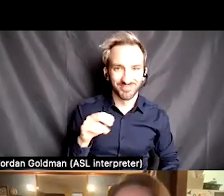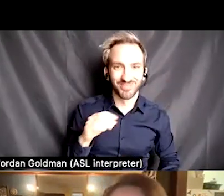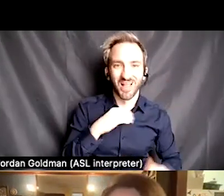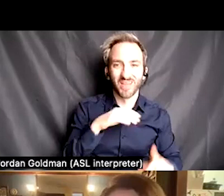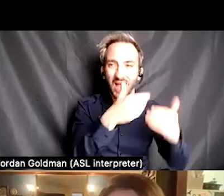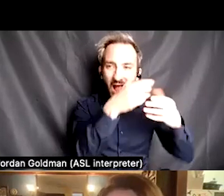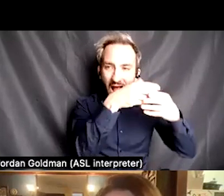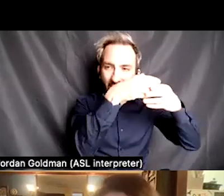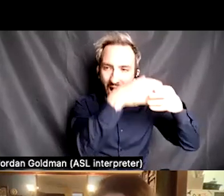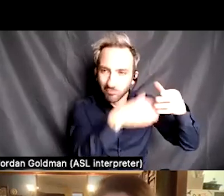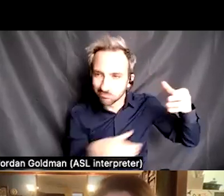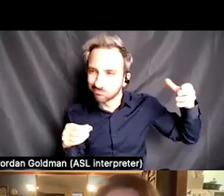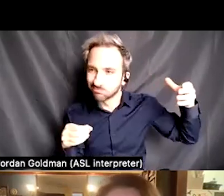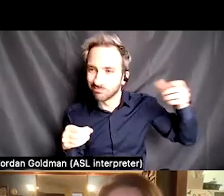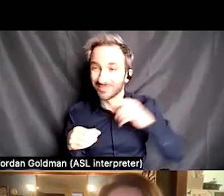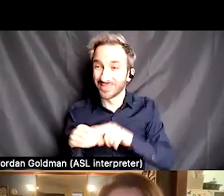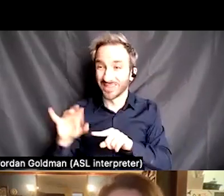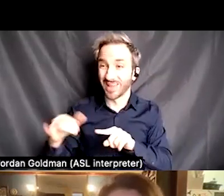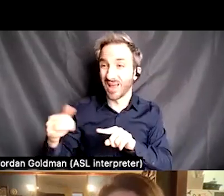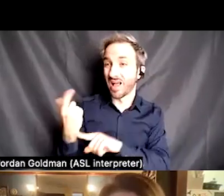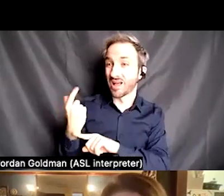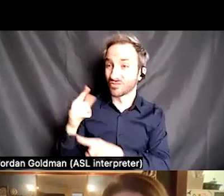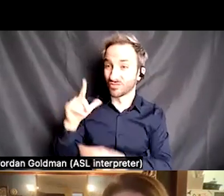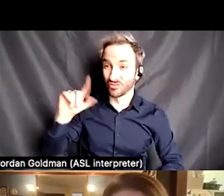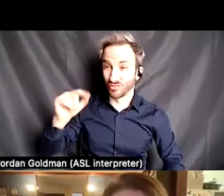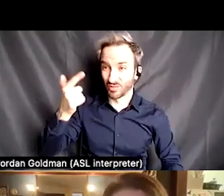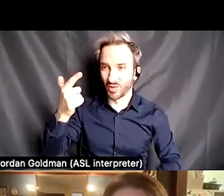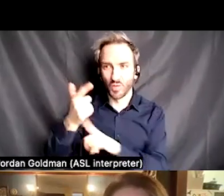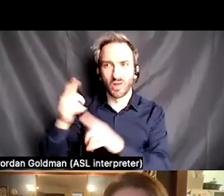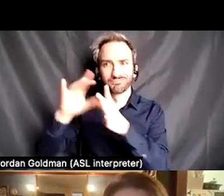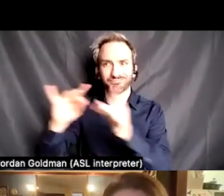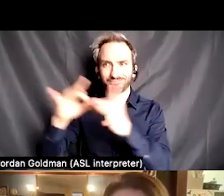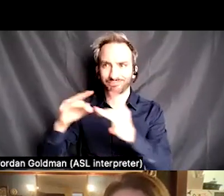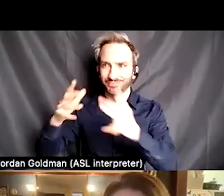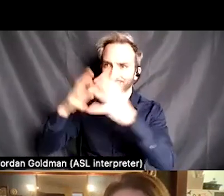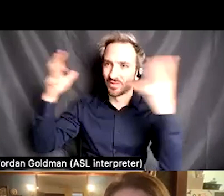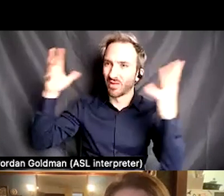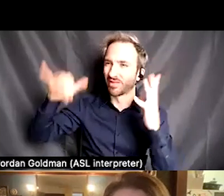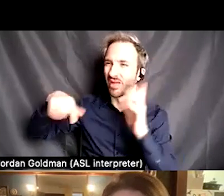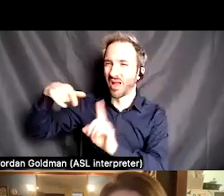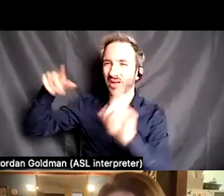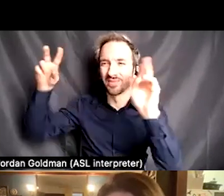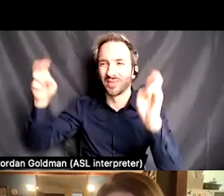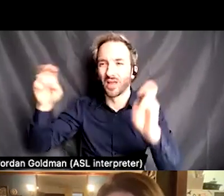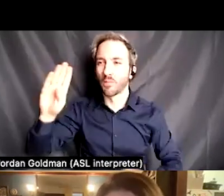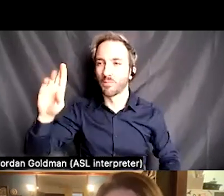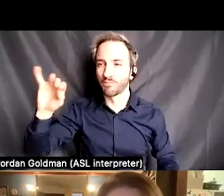We talked a lot in 2021 about "Bridgerton" and the revival of period and regency romance that